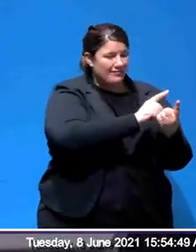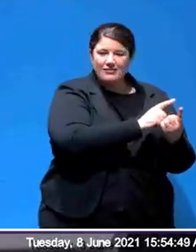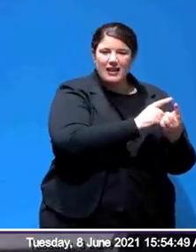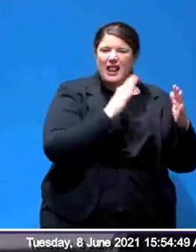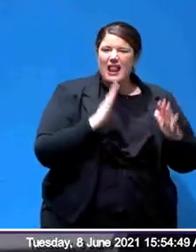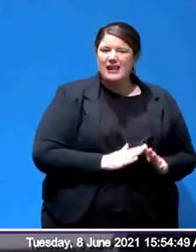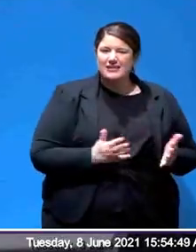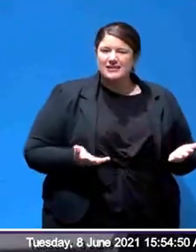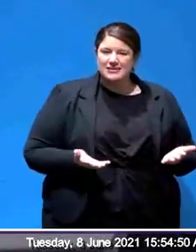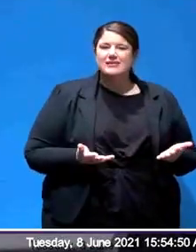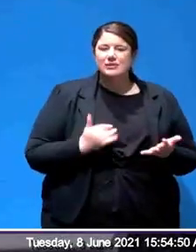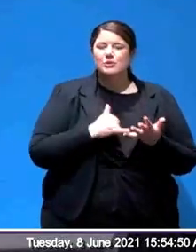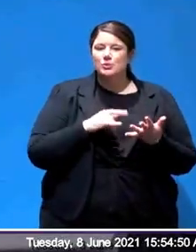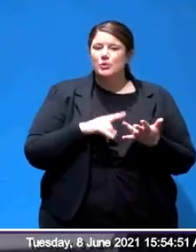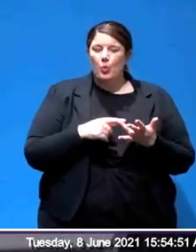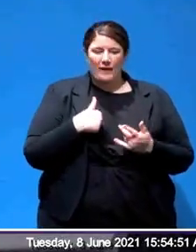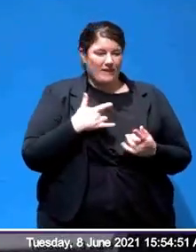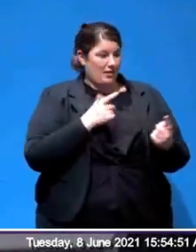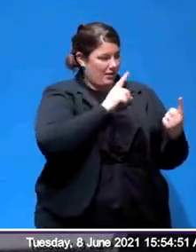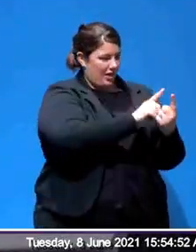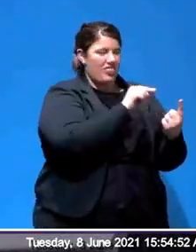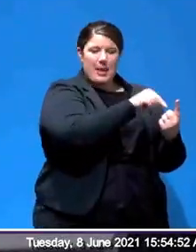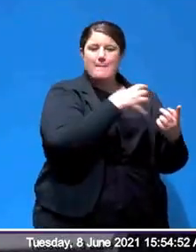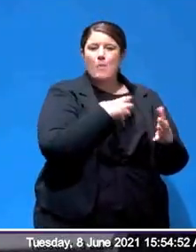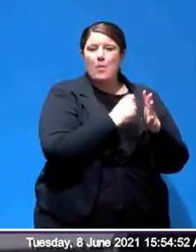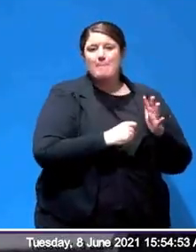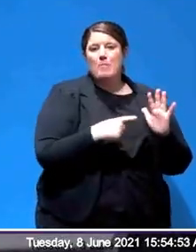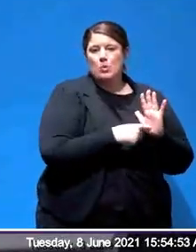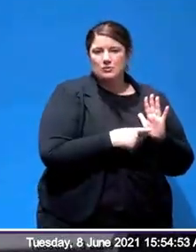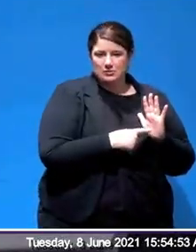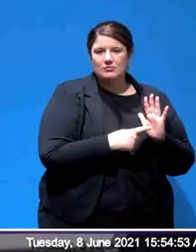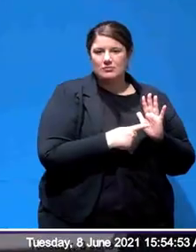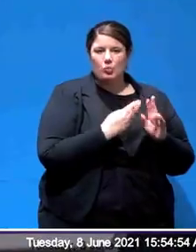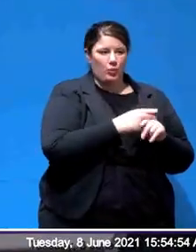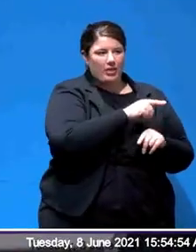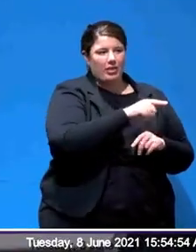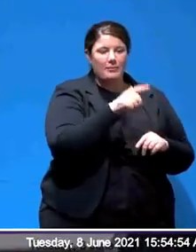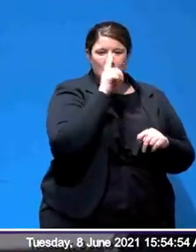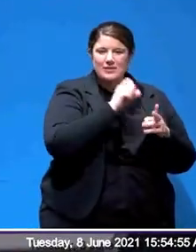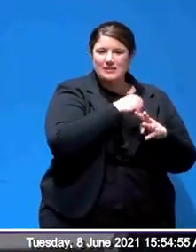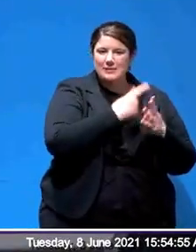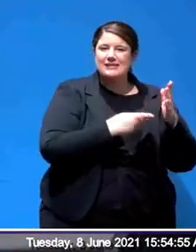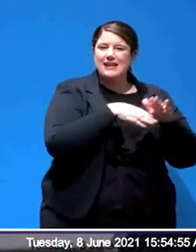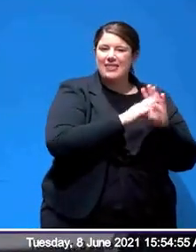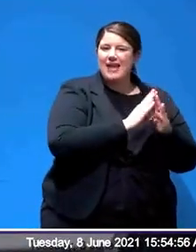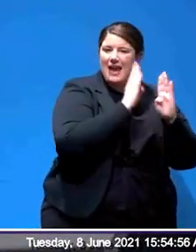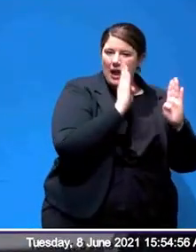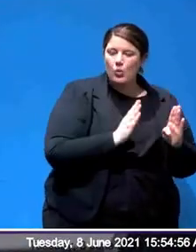that would be a lot more person-centred and useful if we didn't actually have this cash within the homes.